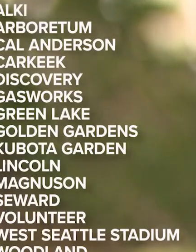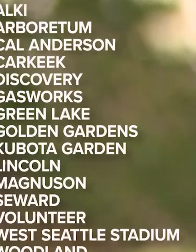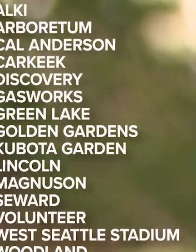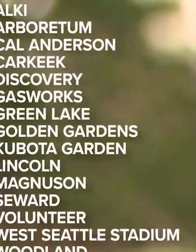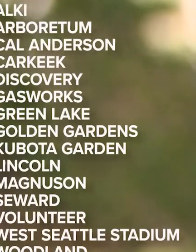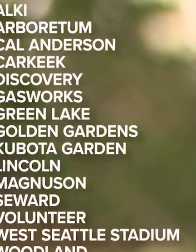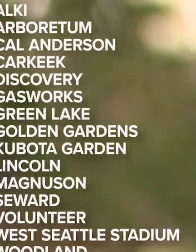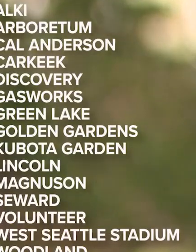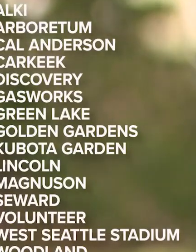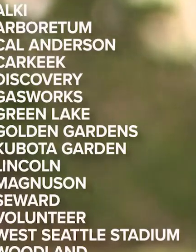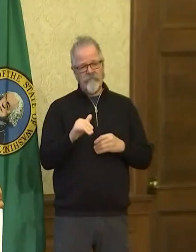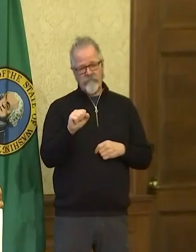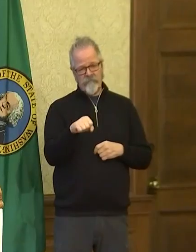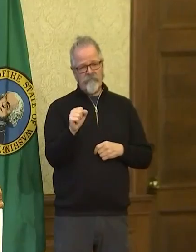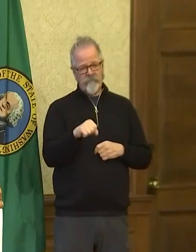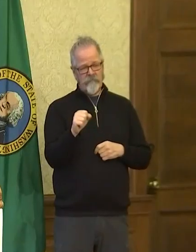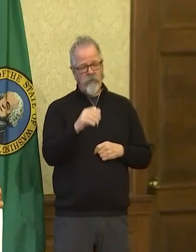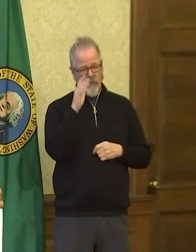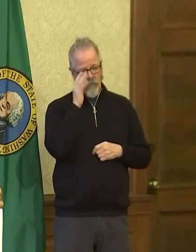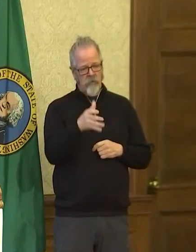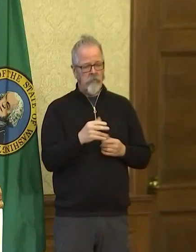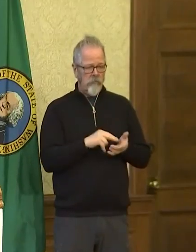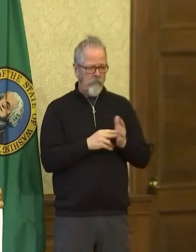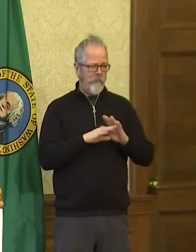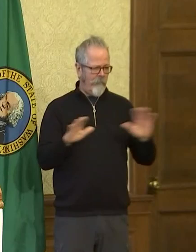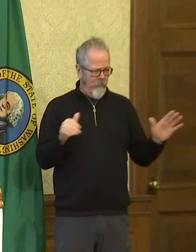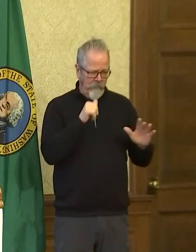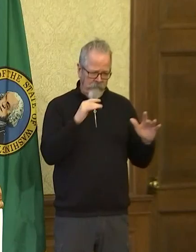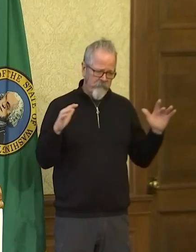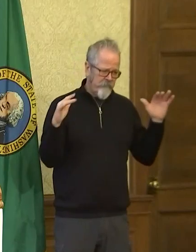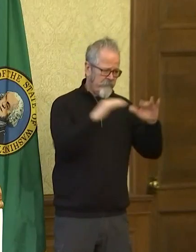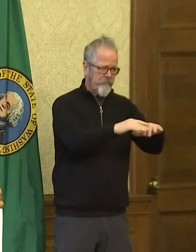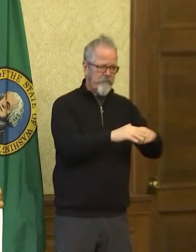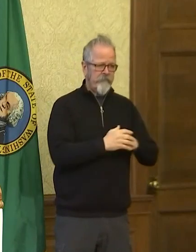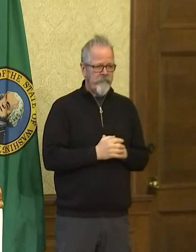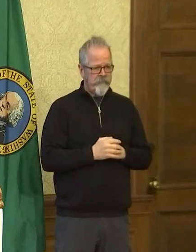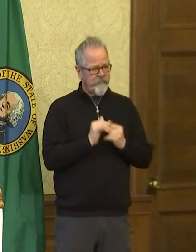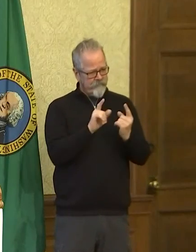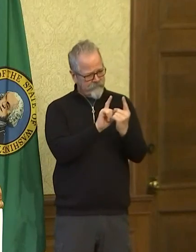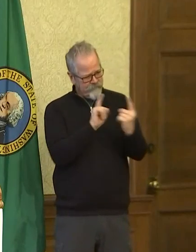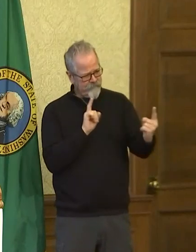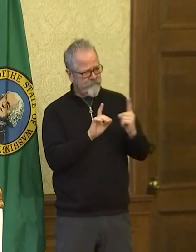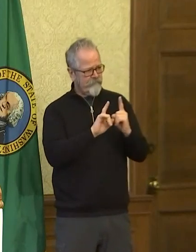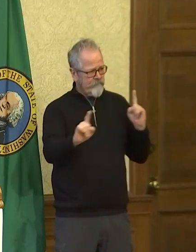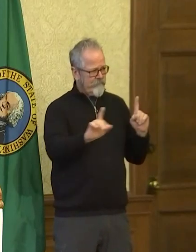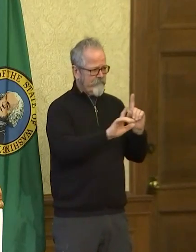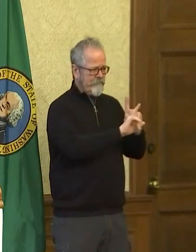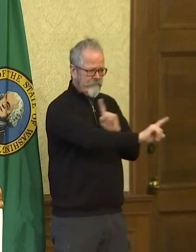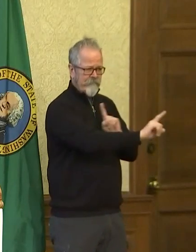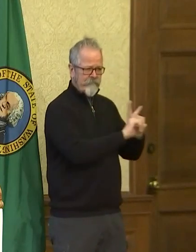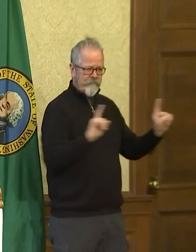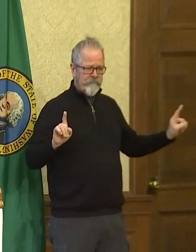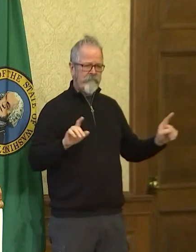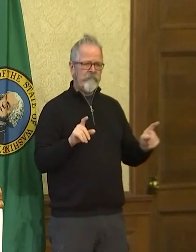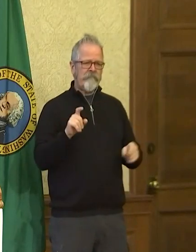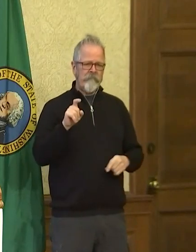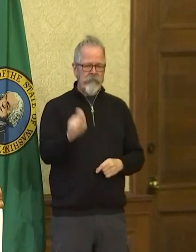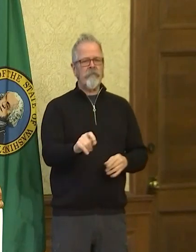NOW SEATTLE IS CLOSING POPULAR LOCATIONS LIKE LINCOLN PARK LOCATIONS LIKE LINCOLN PARK LOCATIONS LIKE LINCOLN PARK ALONG LOCATIONS LIKE LINCOLN PARK ALONG WITH LOCATIONS LIKE LINCOLN PARK ALONG WITH GOLDEN LOCATIONS LIKE LINCOLN PARK ALONG WITH GOLDEN GARDENS LOCATIONS LIKE LINCOLN PARK ALONG WITH GOLDEN GARDENS FOR ALONG WITH GOLDEN GARDENS FOR ALONG WITH GOLDEN GARDENS FOR THE ALONG WITH GOLDEN GARDENS FOR THE WEEKEND. THE WEEKEND. THE WEEKEND. THEIR THE WEEKEND. THEIR MESSAGE THE WEEKEND. THEIR MESSAGE IS THE WEEKEND. THEIR MESSAGE IS ENJOY THE WEEKEND. THEIR MESSAGE IS ENJOY YOUR THE WEEKEND. THEIR MESSAGE IS ENJOY YOUR OWN THEIR MESSAGE IS ENJOY YOUR OWN THEIR MESSAGE IS ENJOY YOUR OWN NEIGHBORHOOD. NEIGHBORHOOD. NEIGHBORHOOD. >> NEIGHBORHOOD. >> I NEIGHBORHOOD. >> I HEARD NEIGHBORHOOD. >> I HEARD ONE